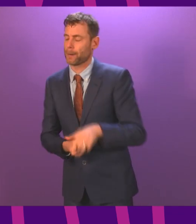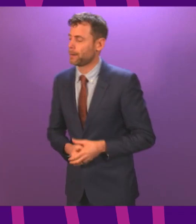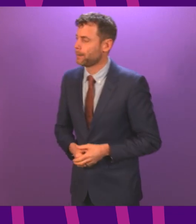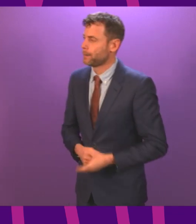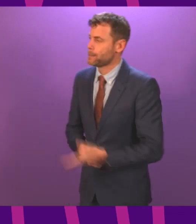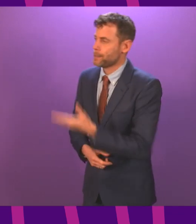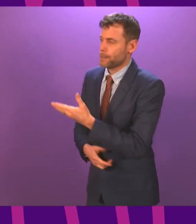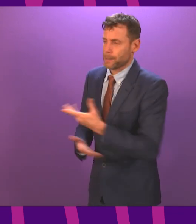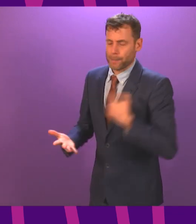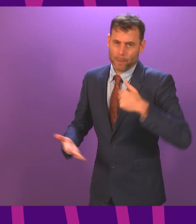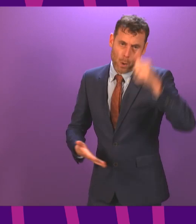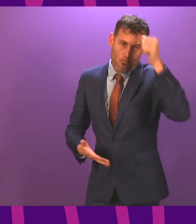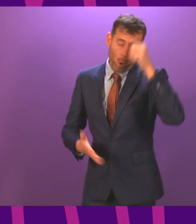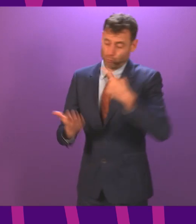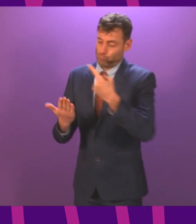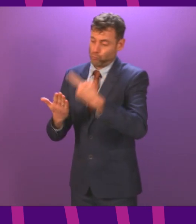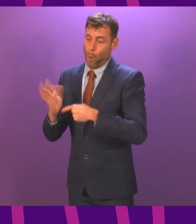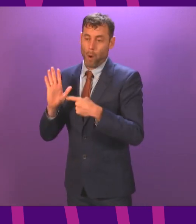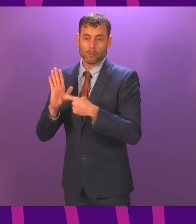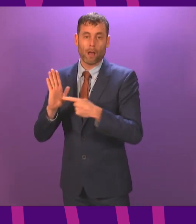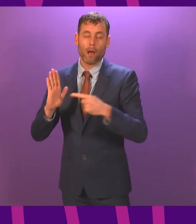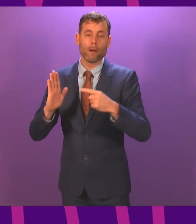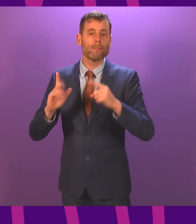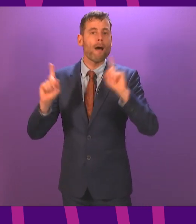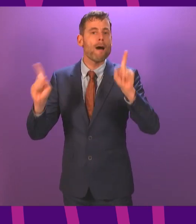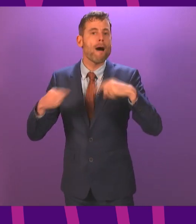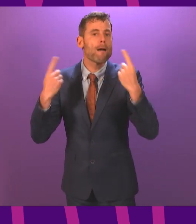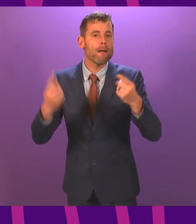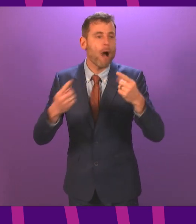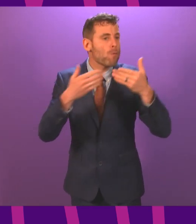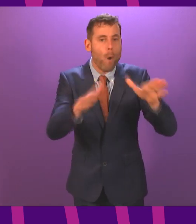appreciates—the devastating impact that restrictions have had on the taxi and private